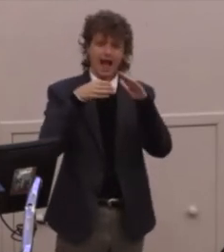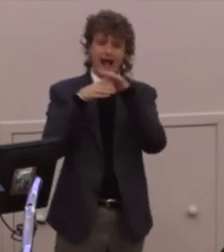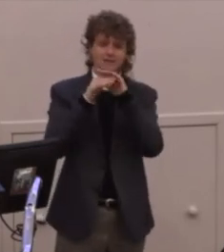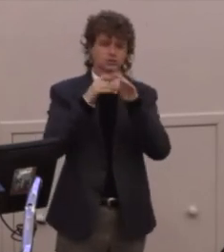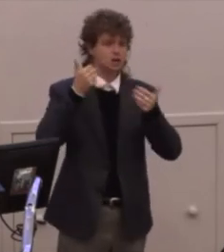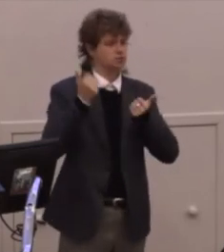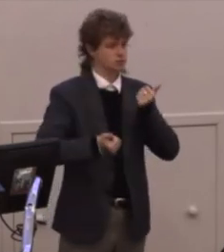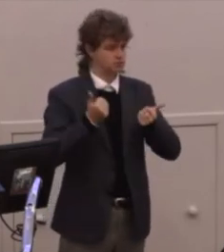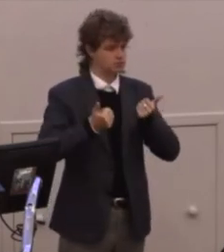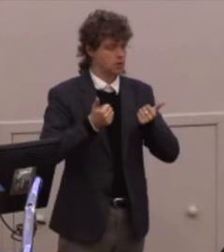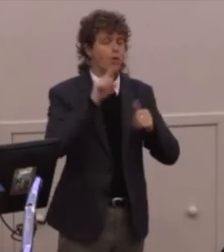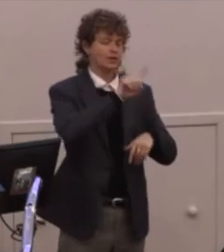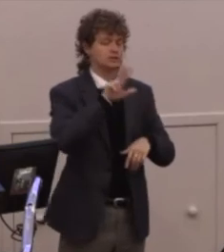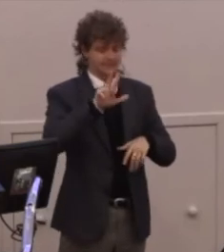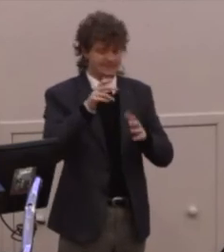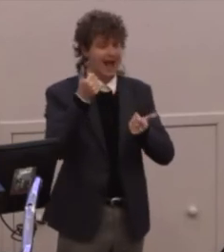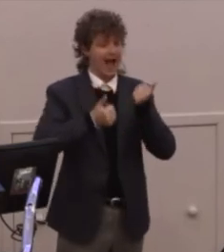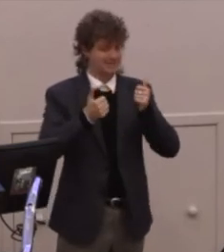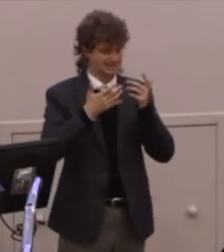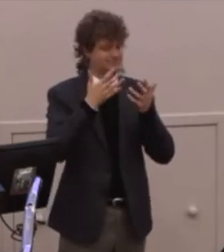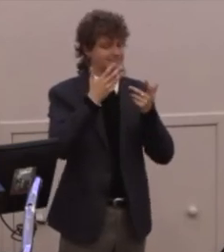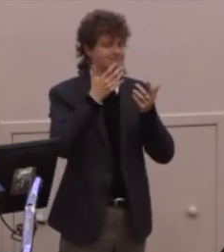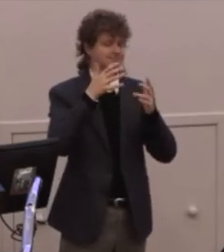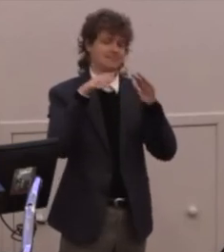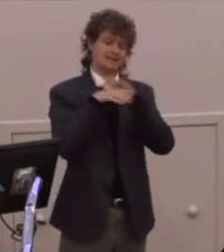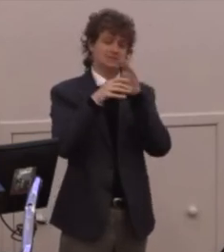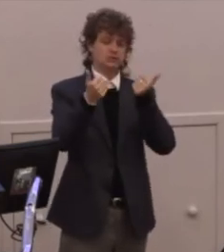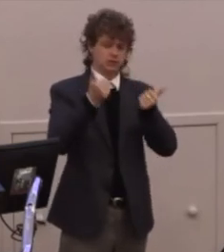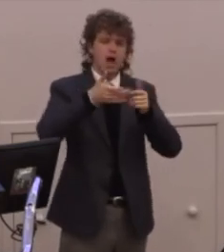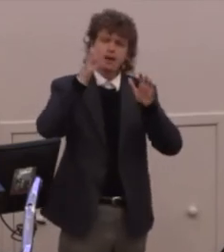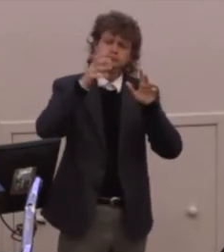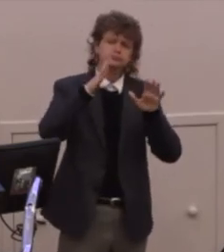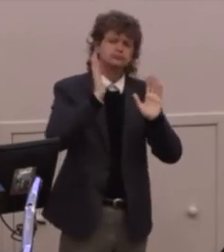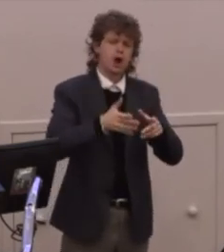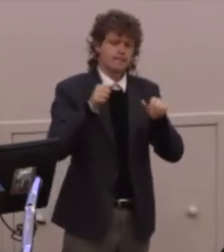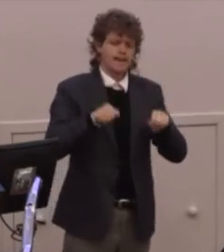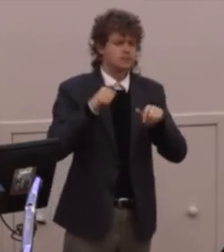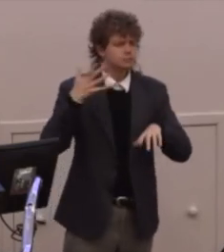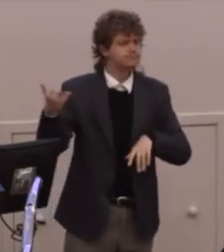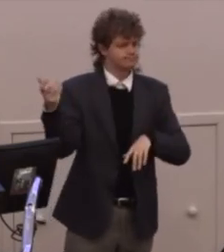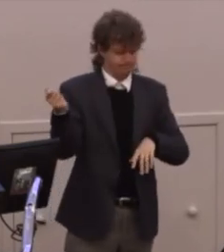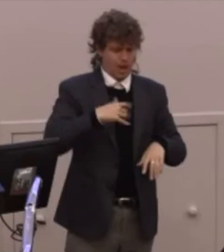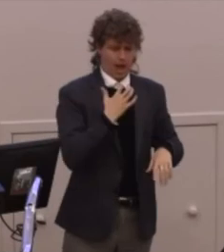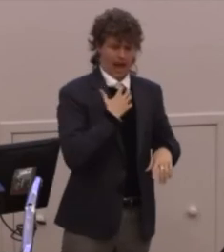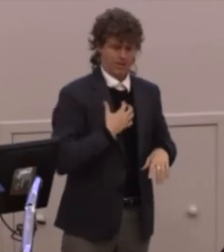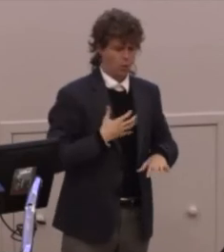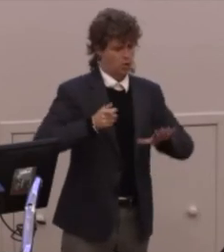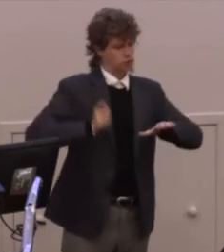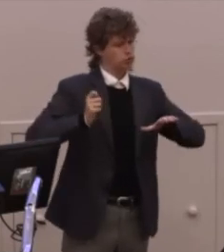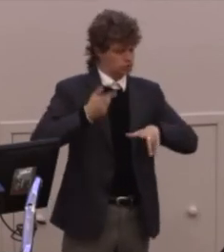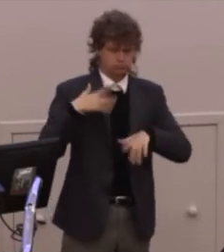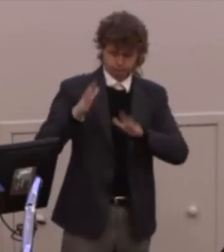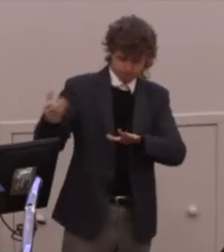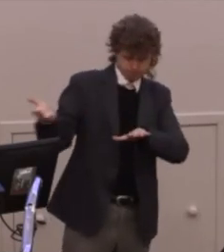her own lawyers. Article 14, liberty and security of person, the fact that she has